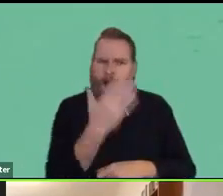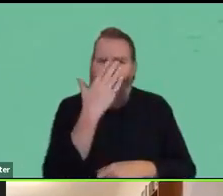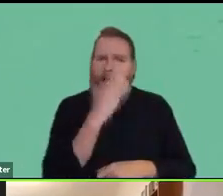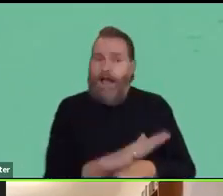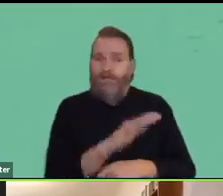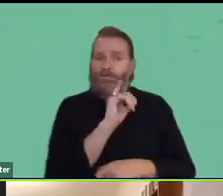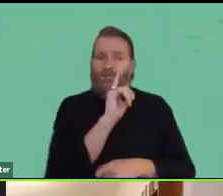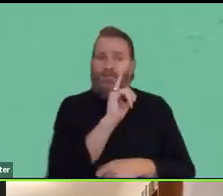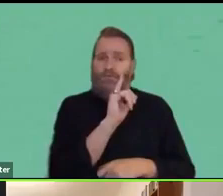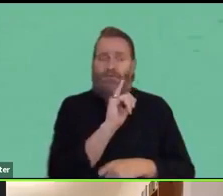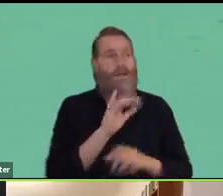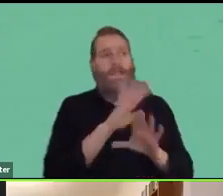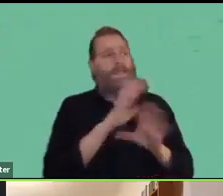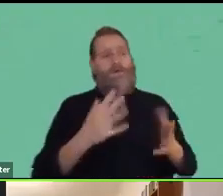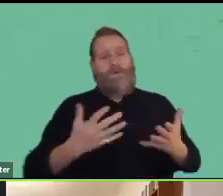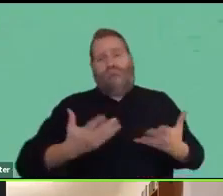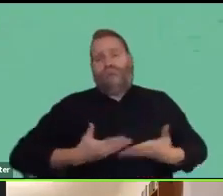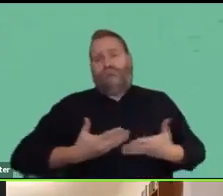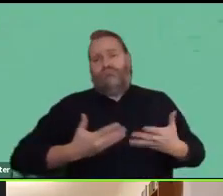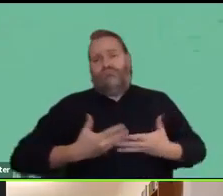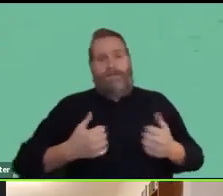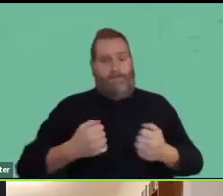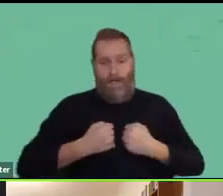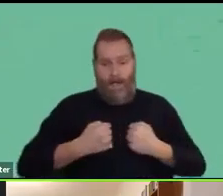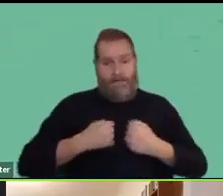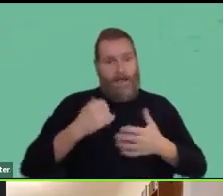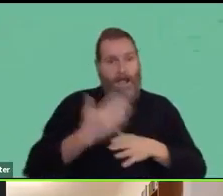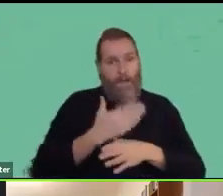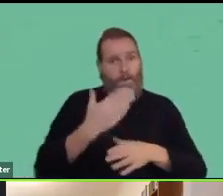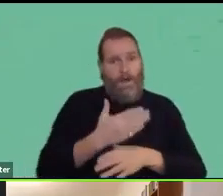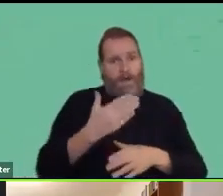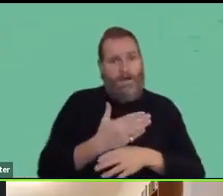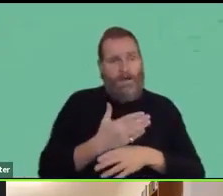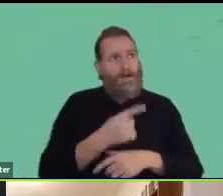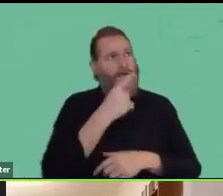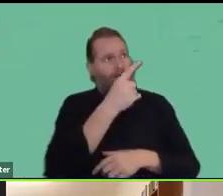of care or respect for their own staff and to really say you're not going to get away with it.